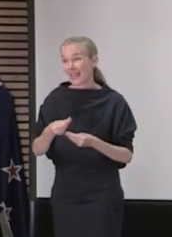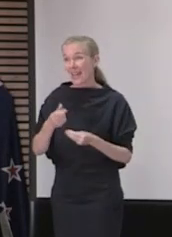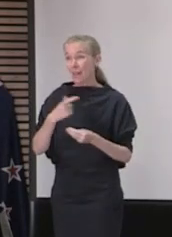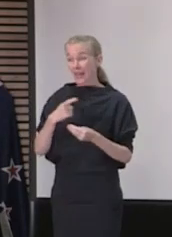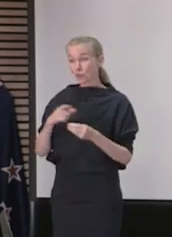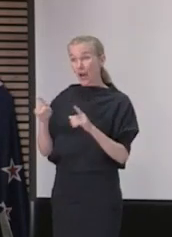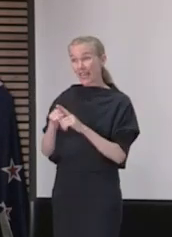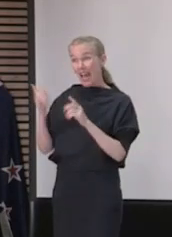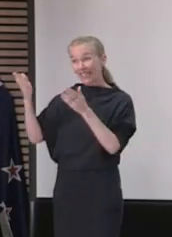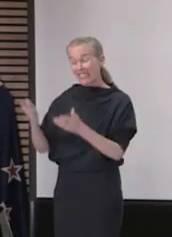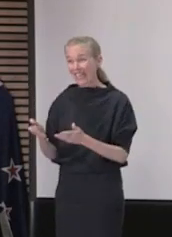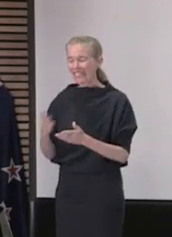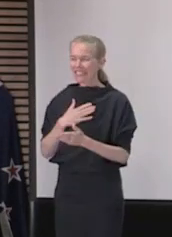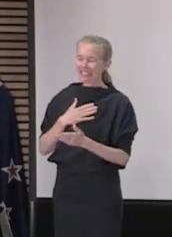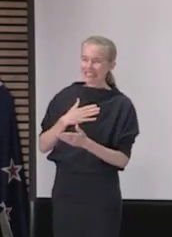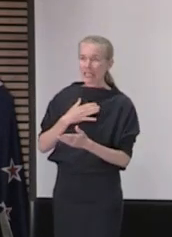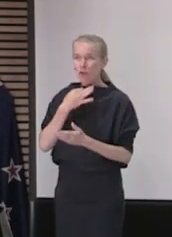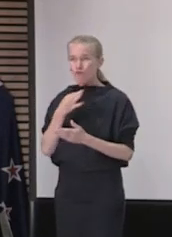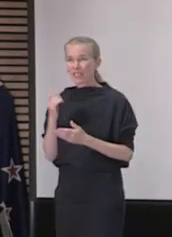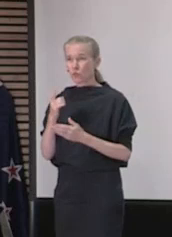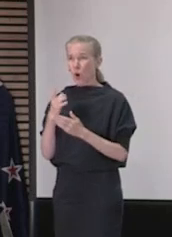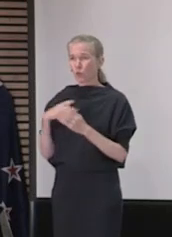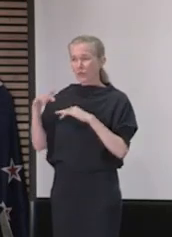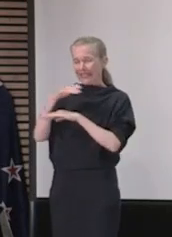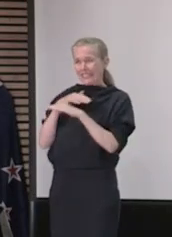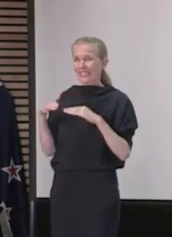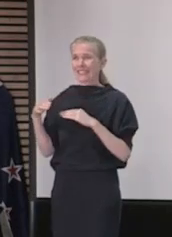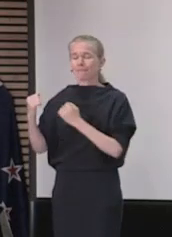and I knowhow horrific that is fortangi.